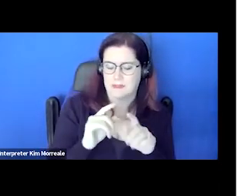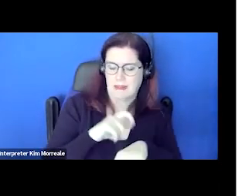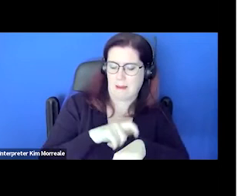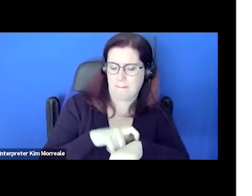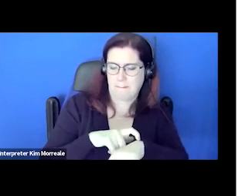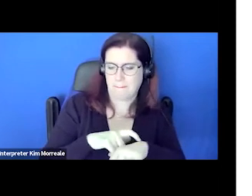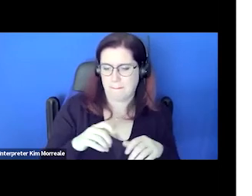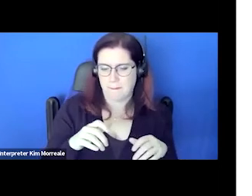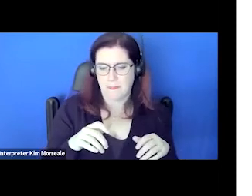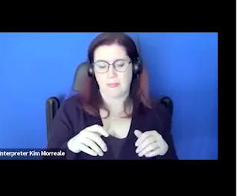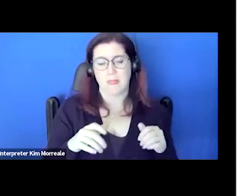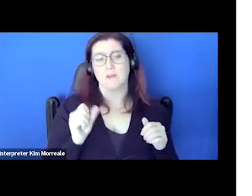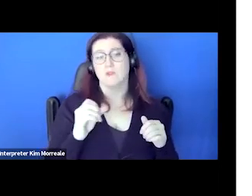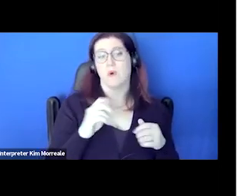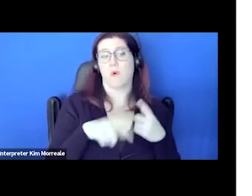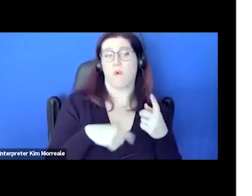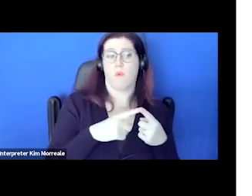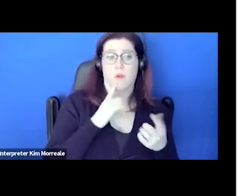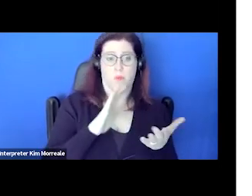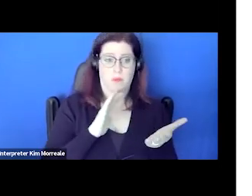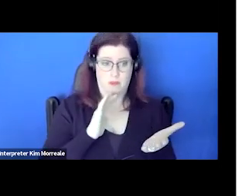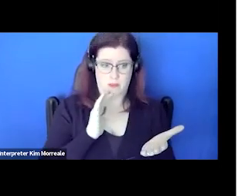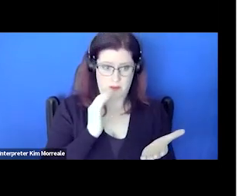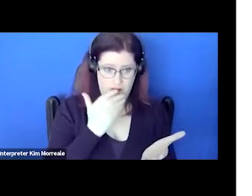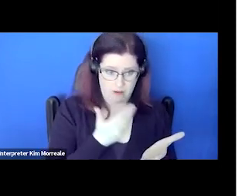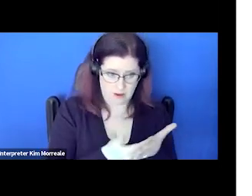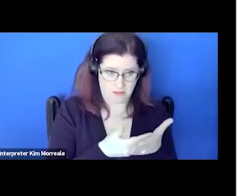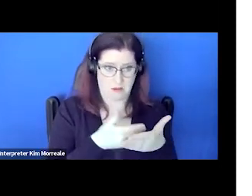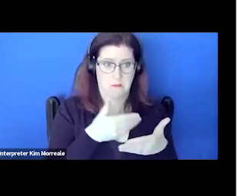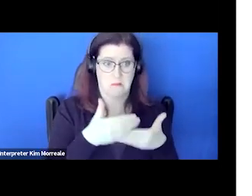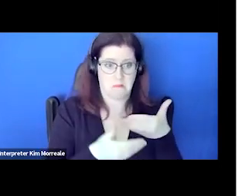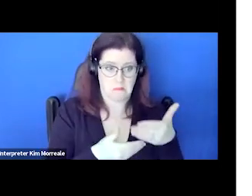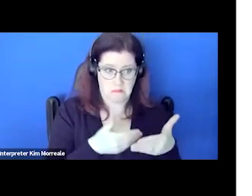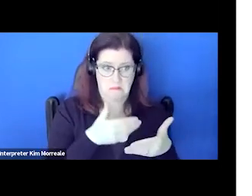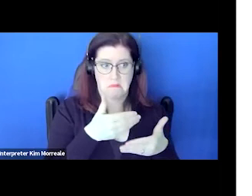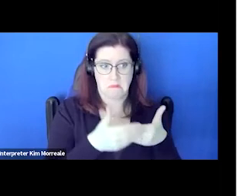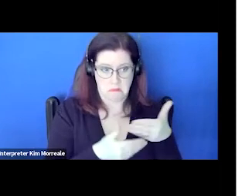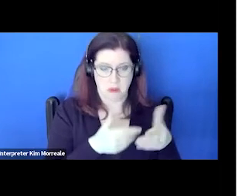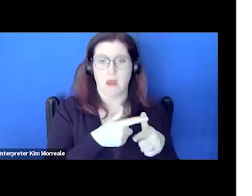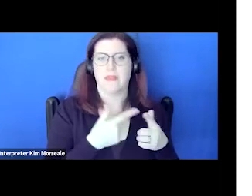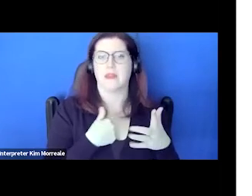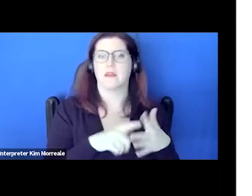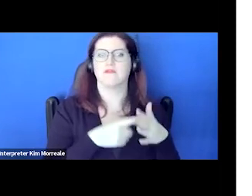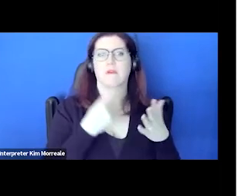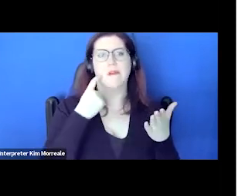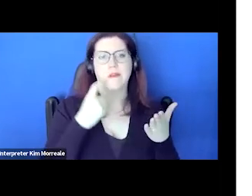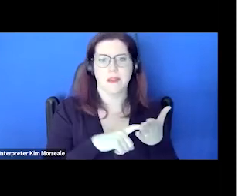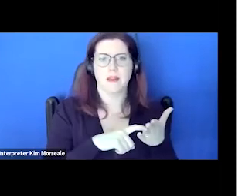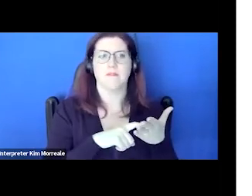So once we got to that place, I then was able to identify who her important family members were.